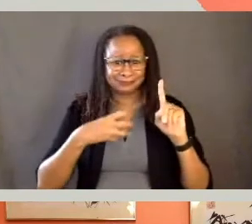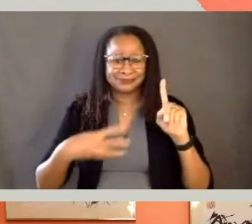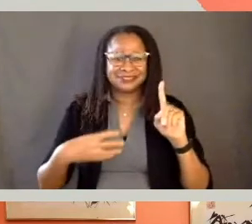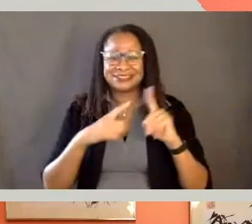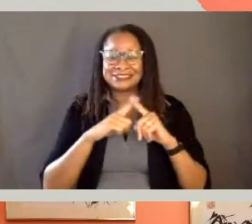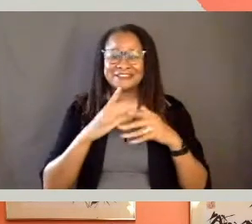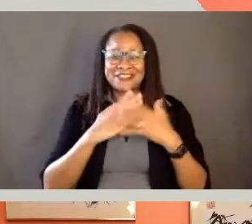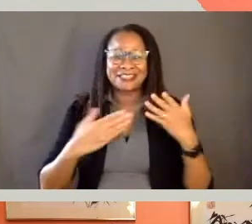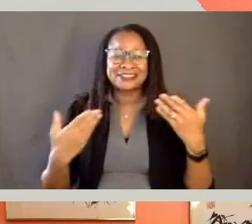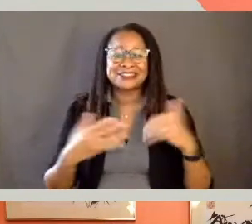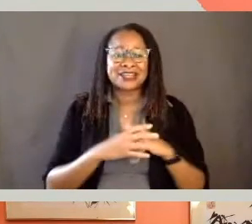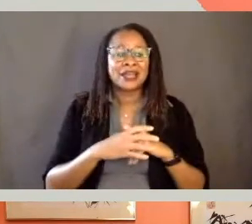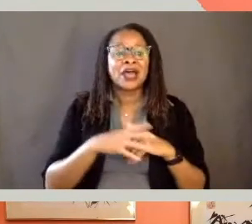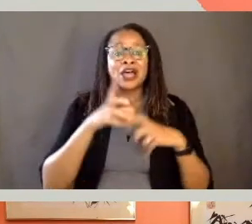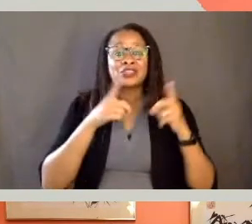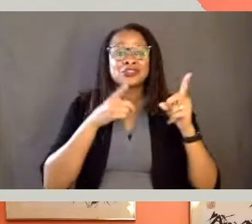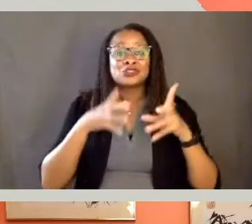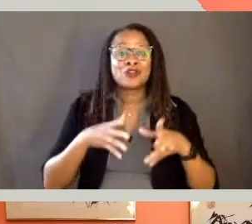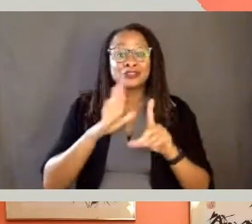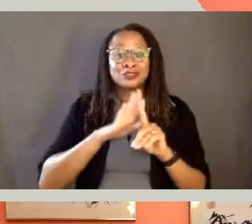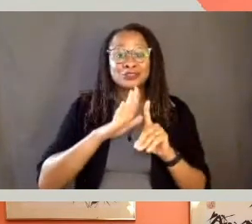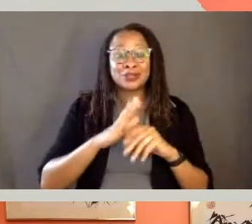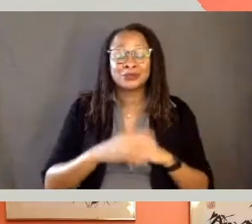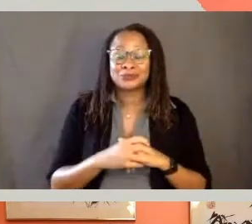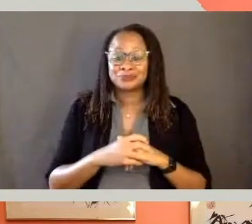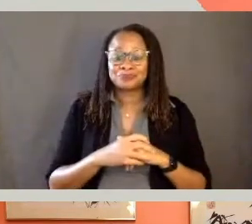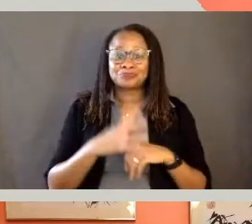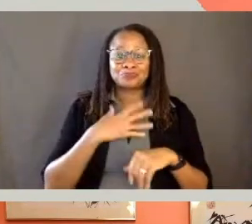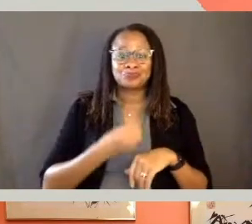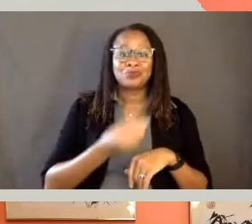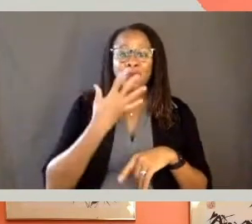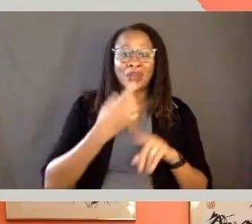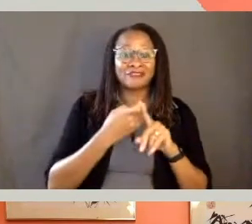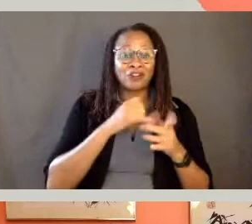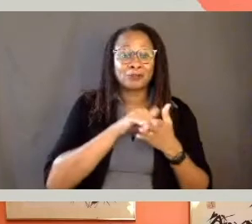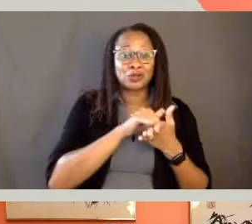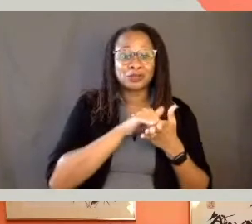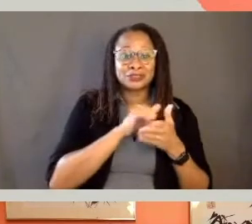So the director who is white from New York, Karen McClellan